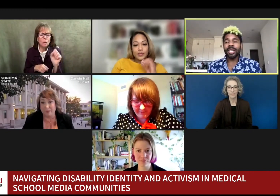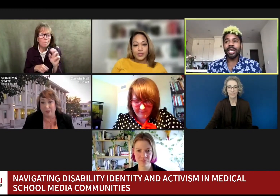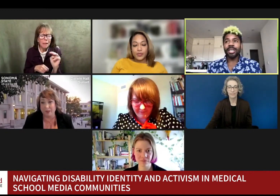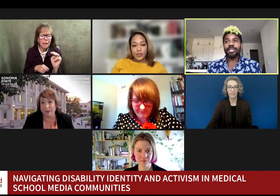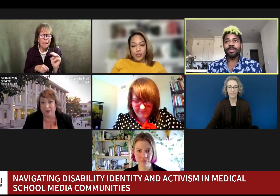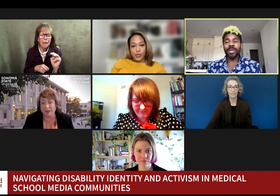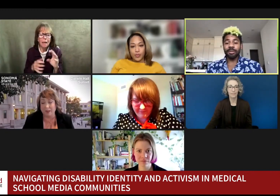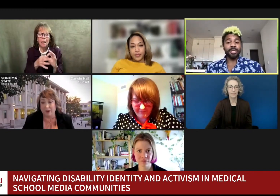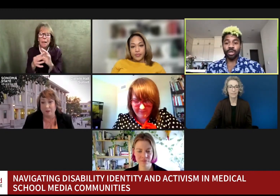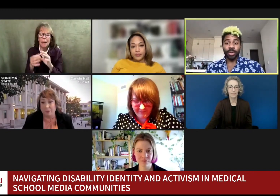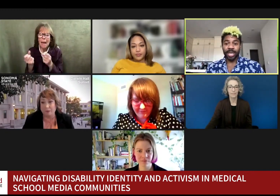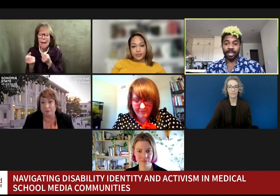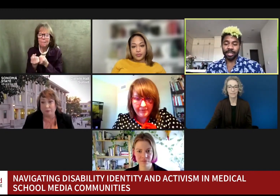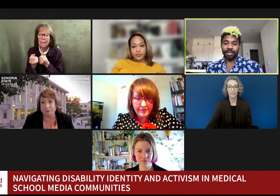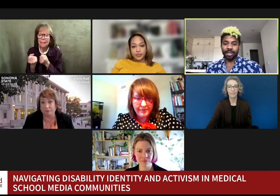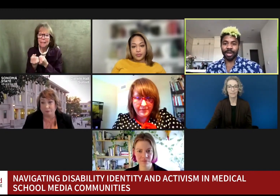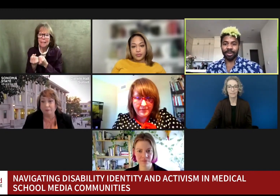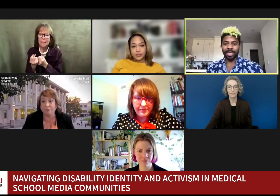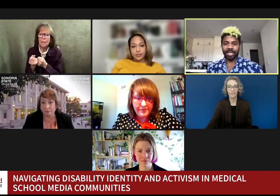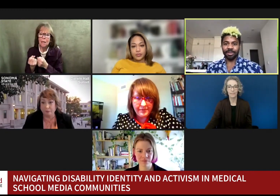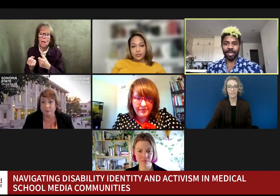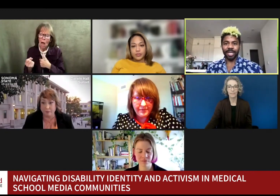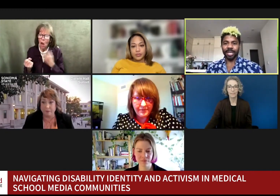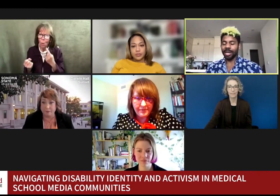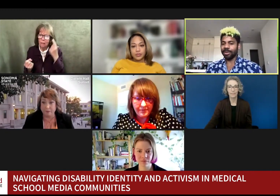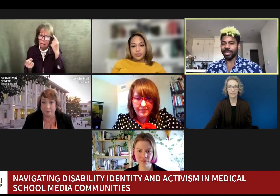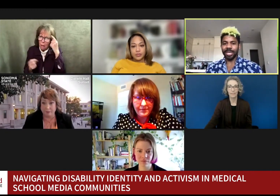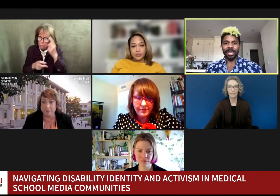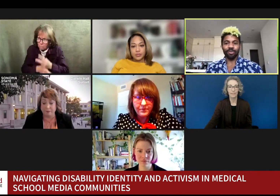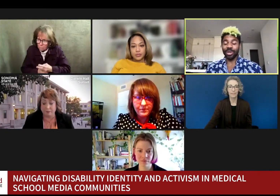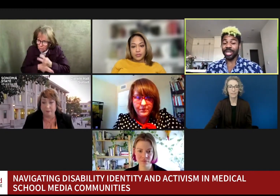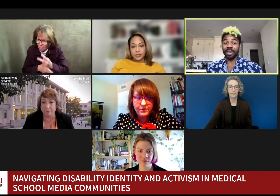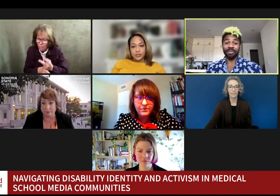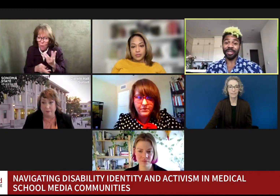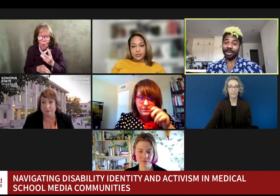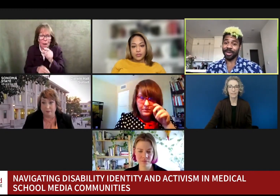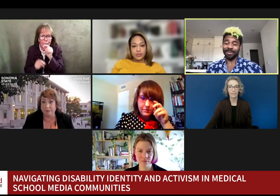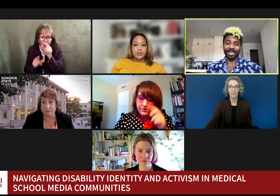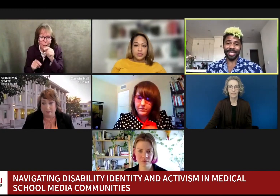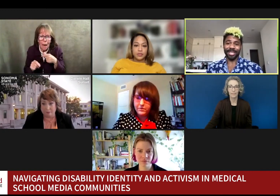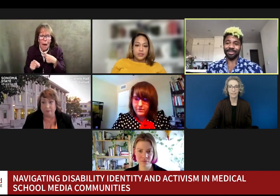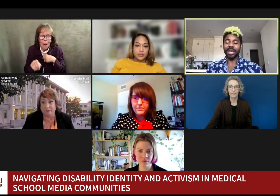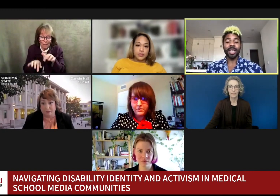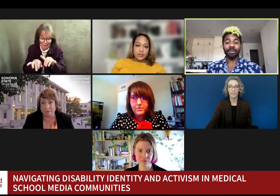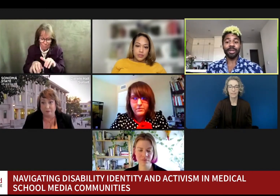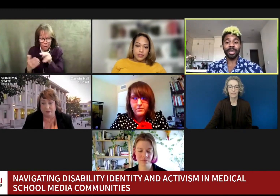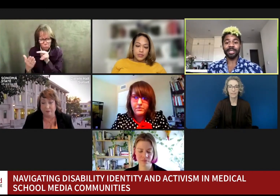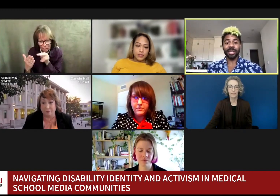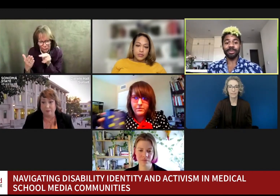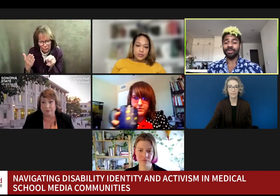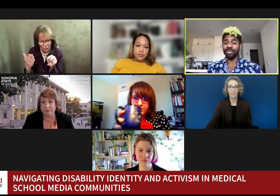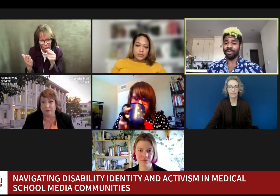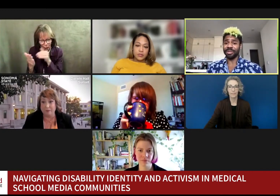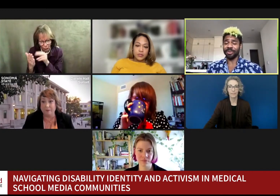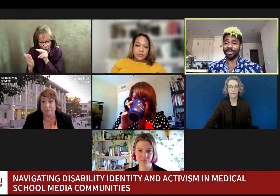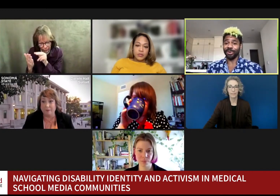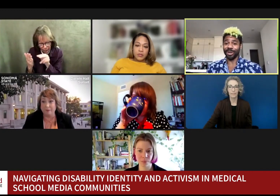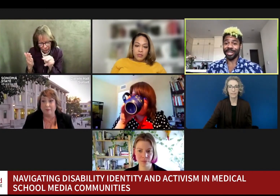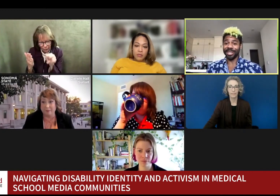I was so intentional about things I tweeted. I was reading over them, and I realized sometimes I was doing too much work to